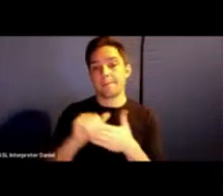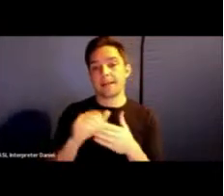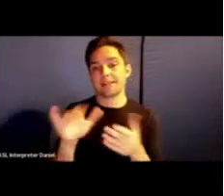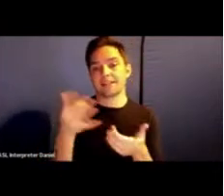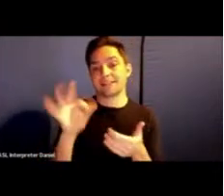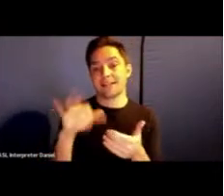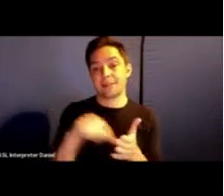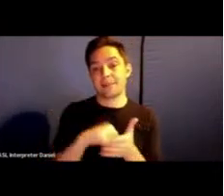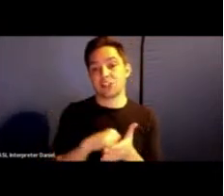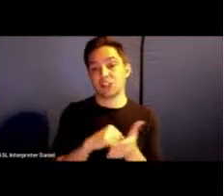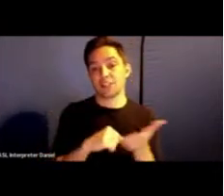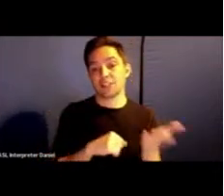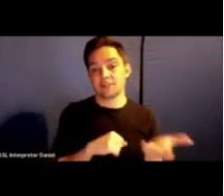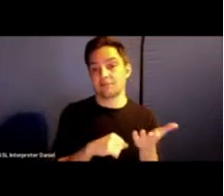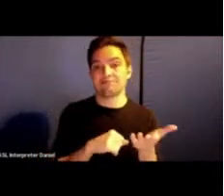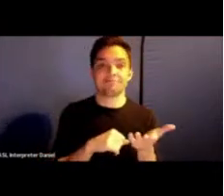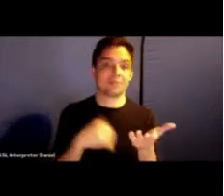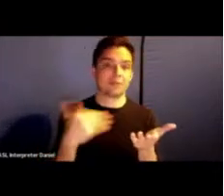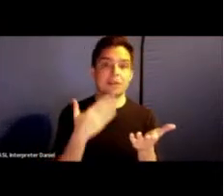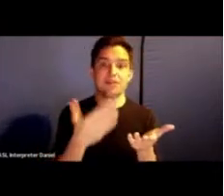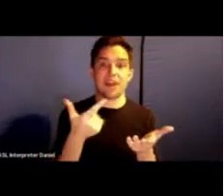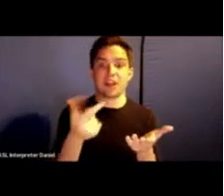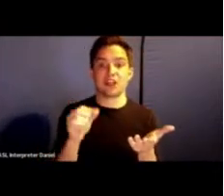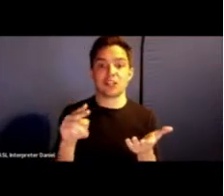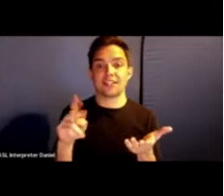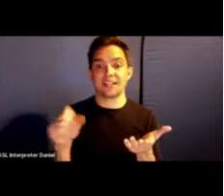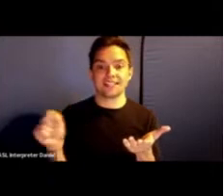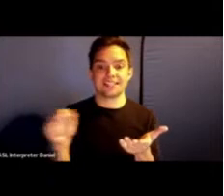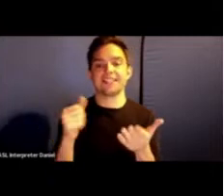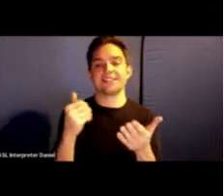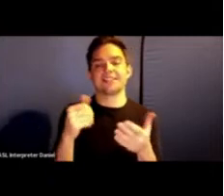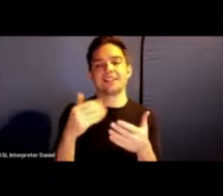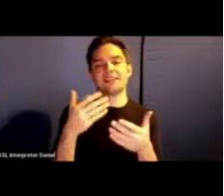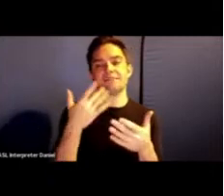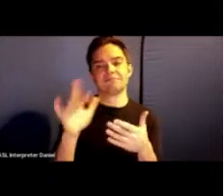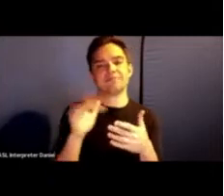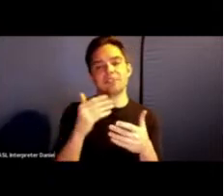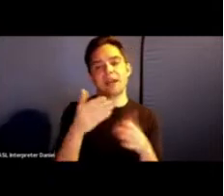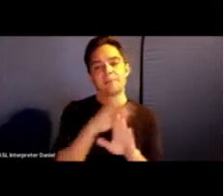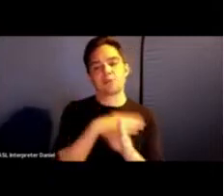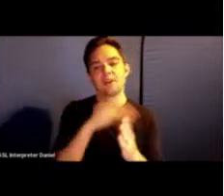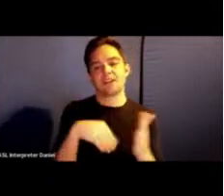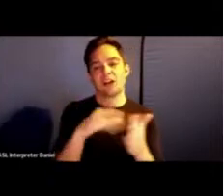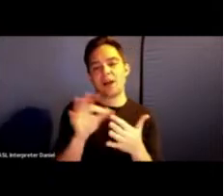pages, thank goodness, there is a prefilled option. But it's really important that the IT